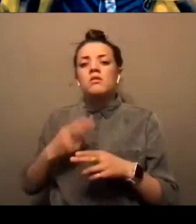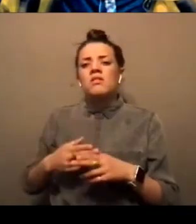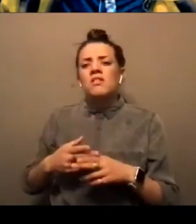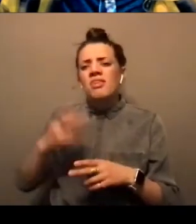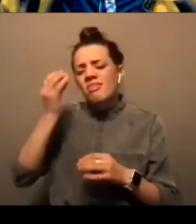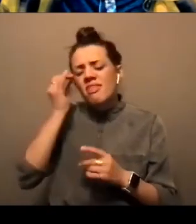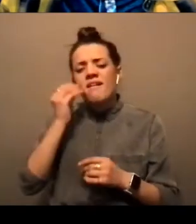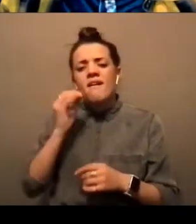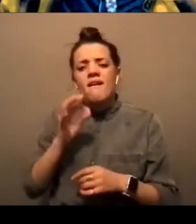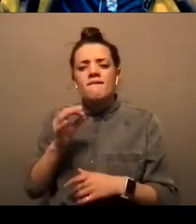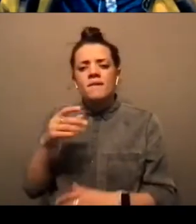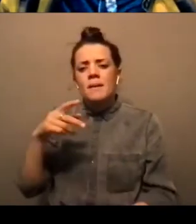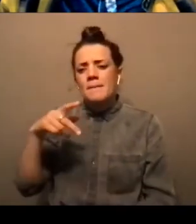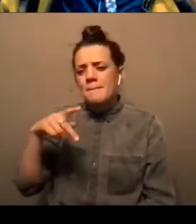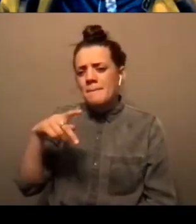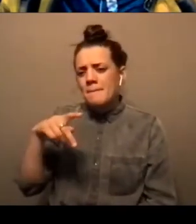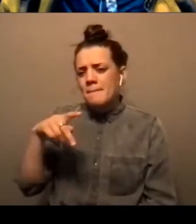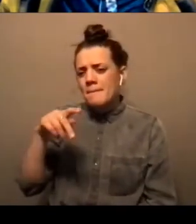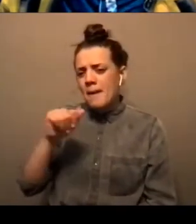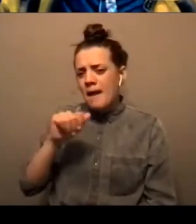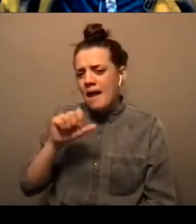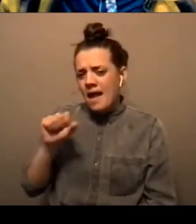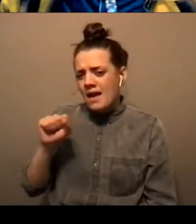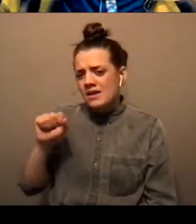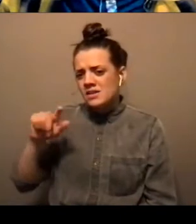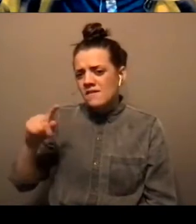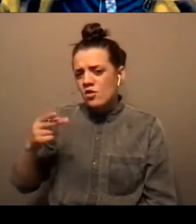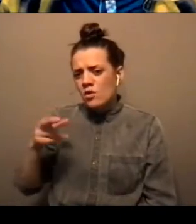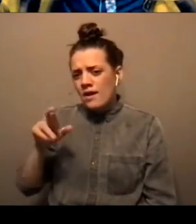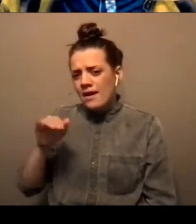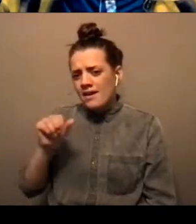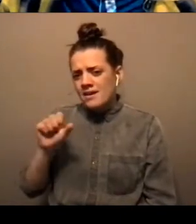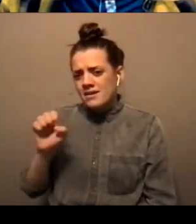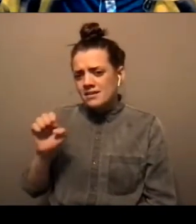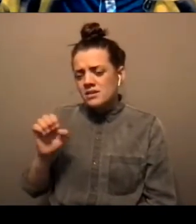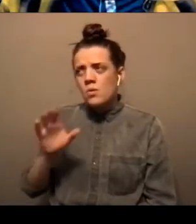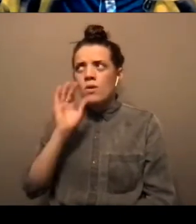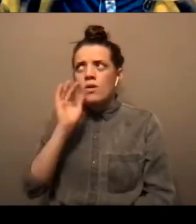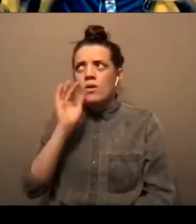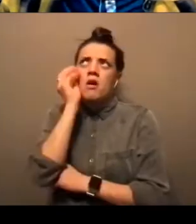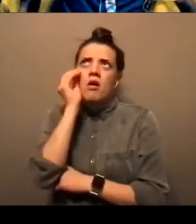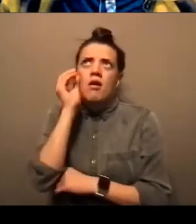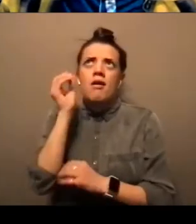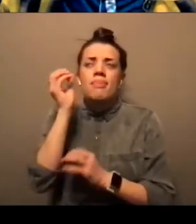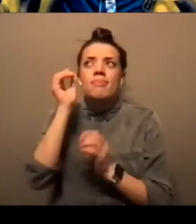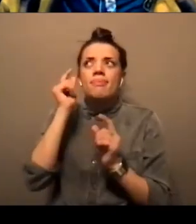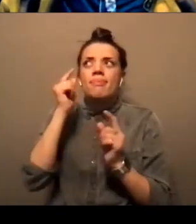where you think of four random words, for instance, that you can remember.